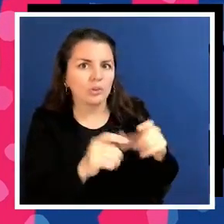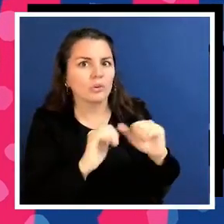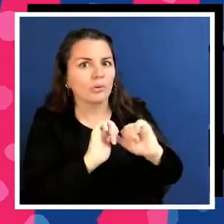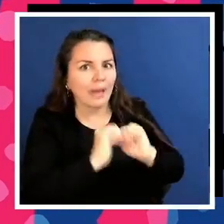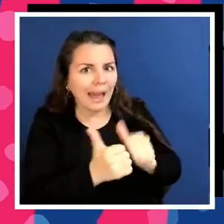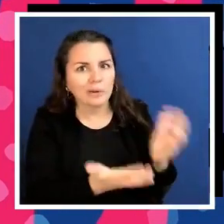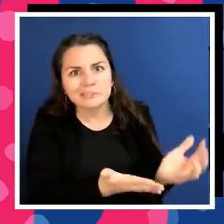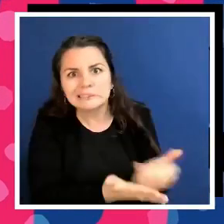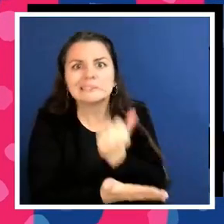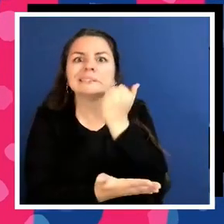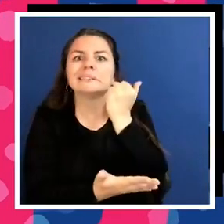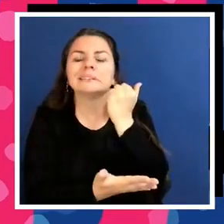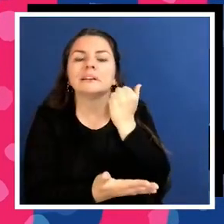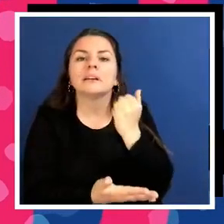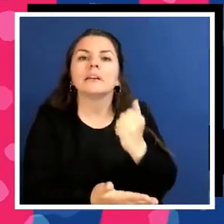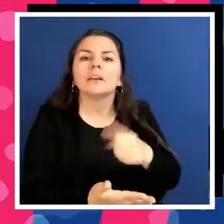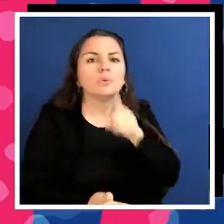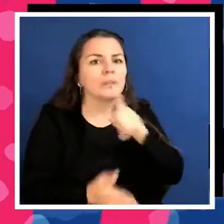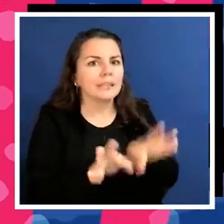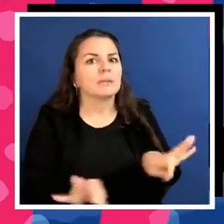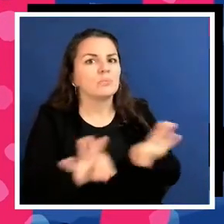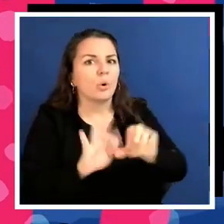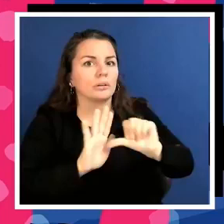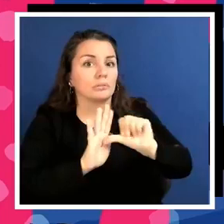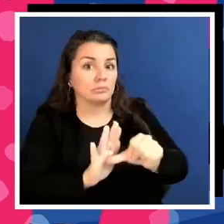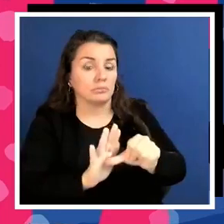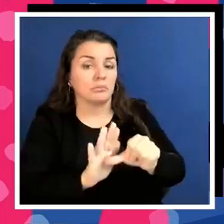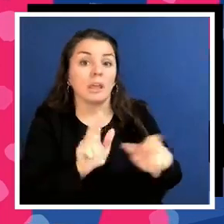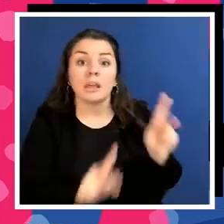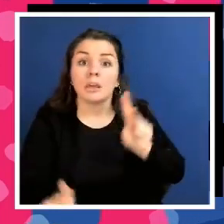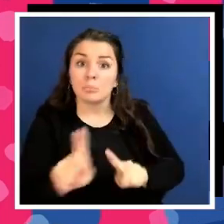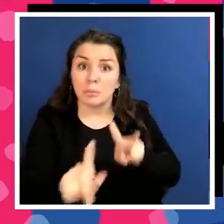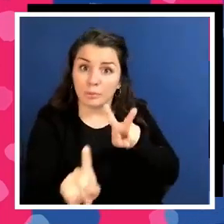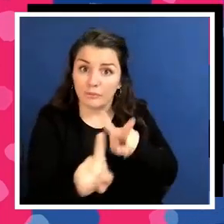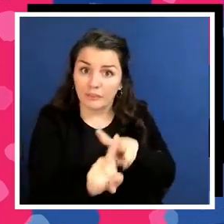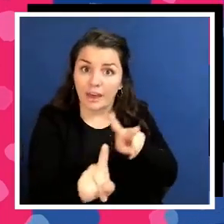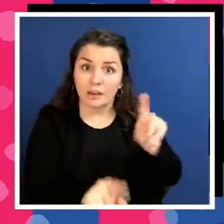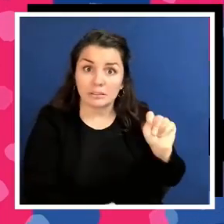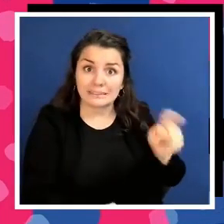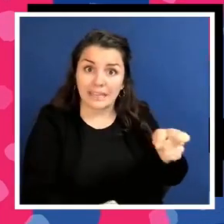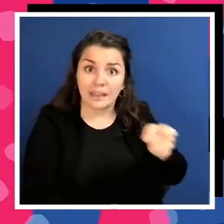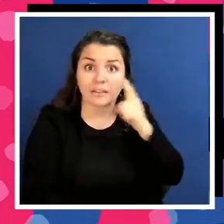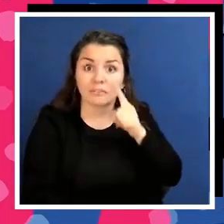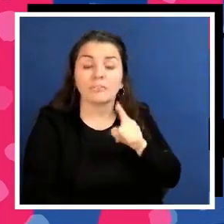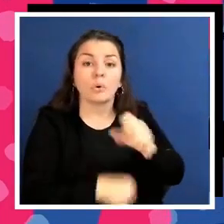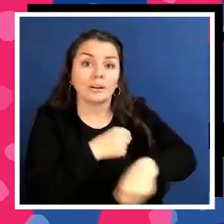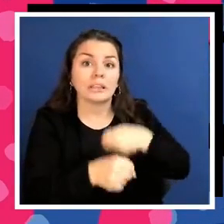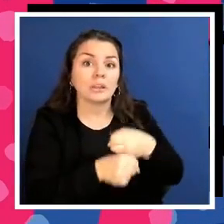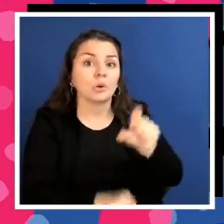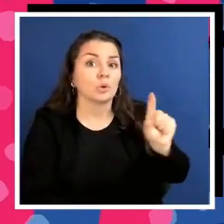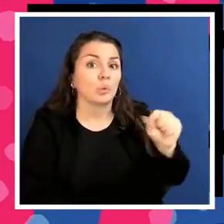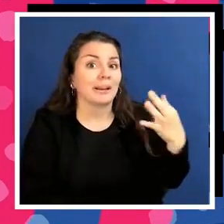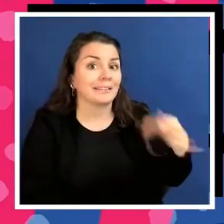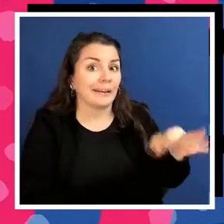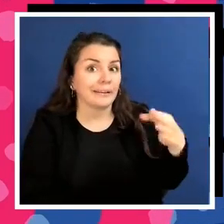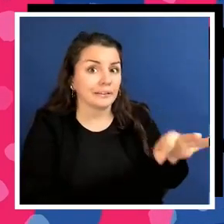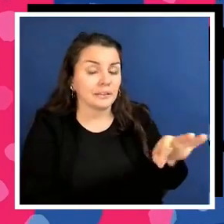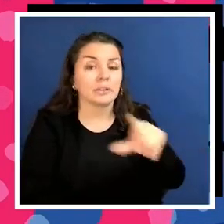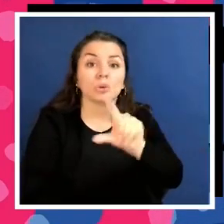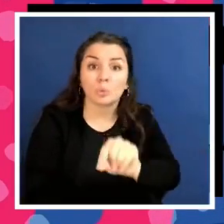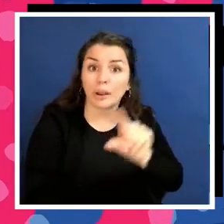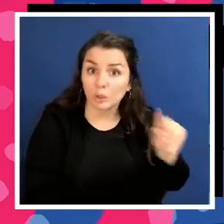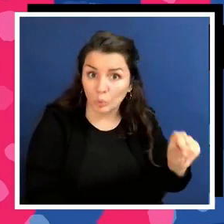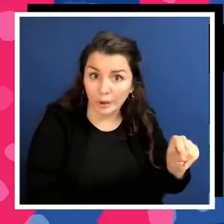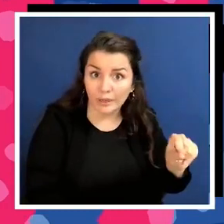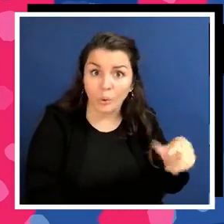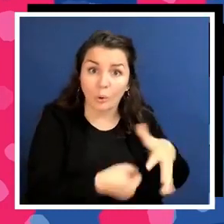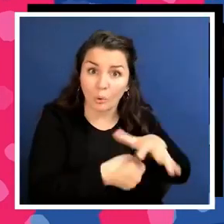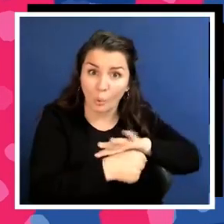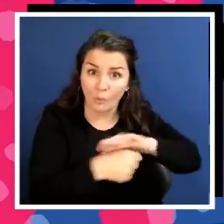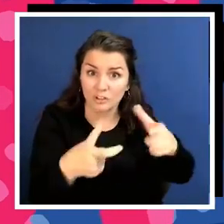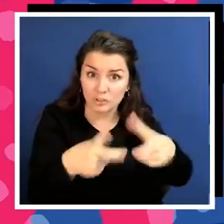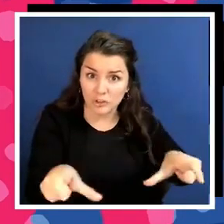FAMILIES NO ABOUT THIS CREDIT